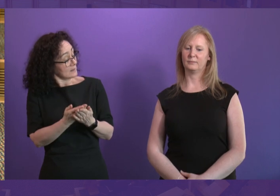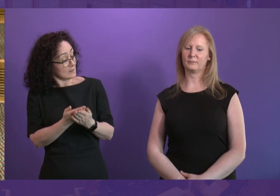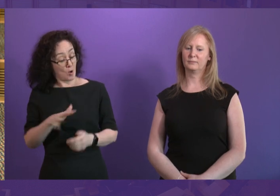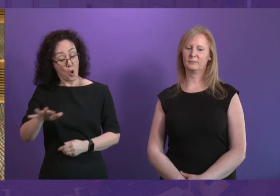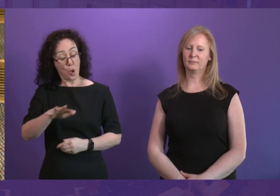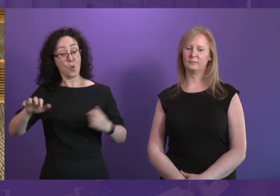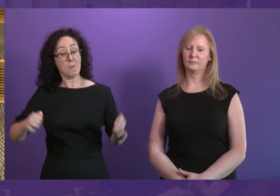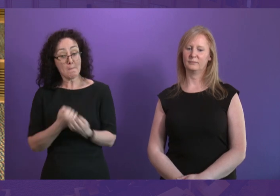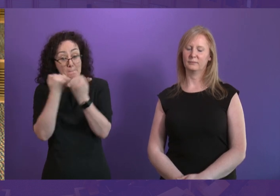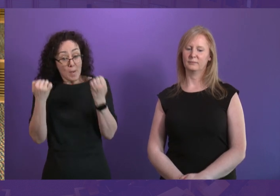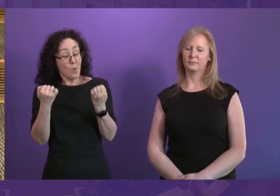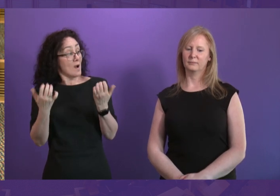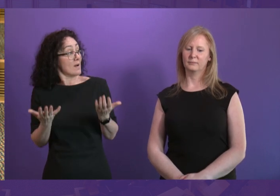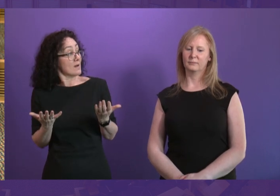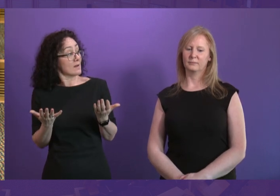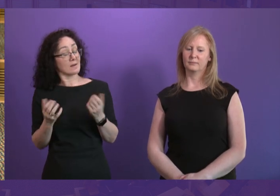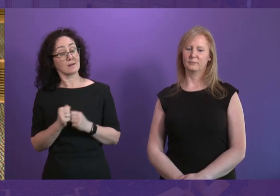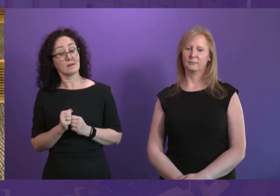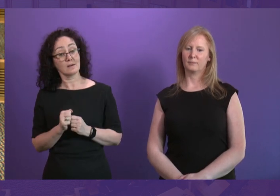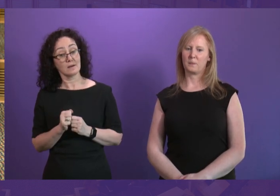already allows councils in England to have.